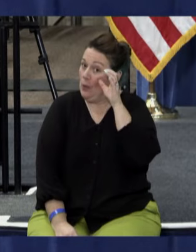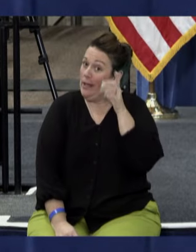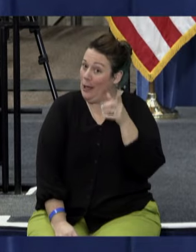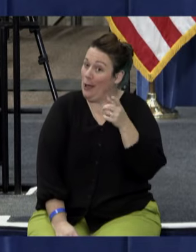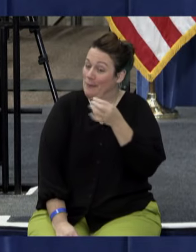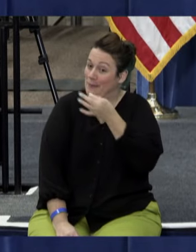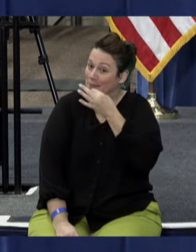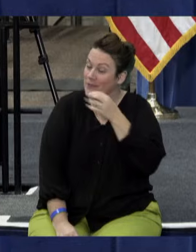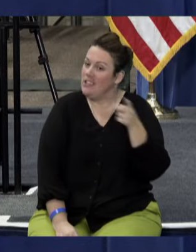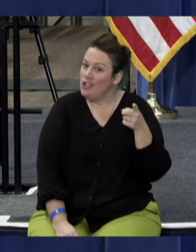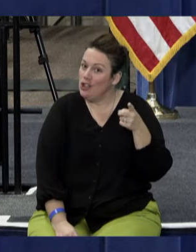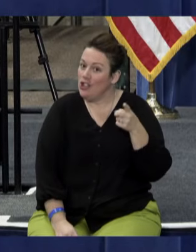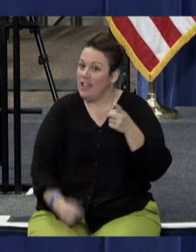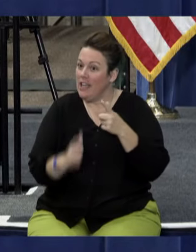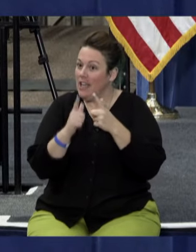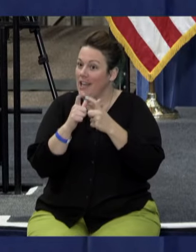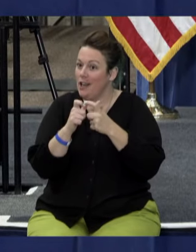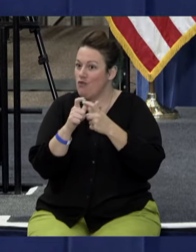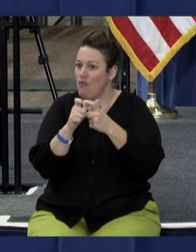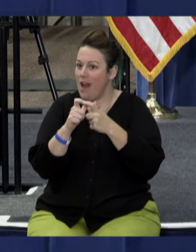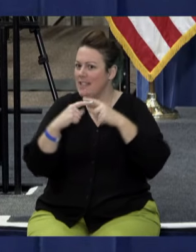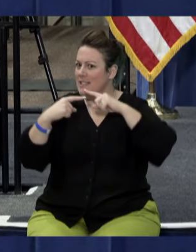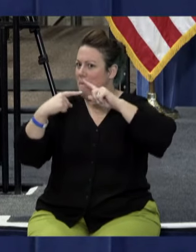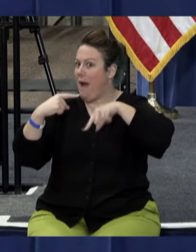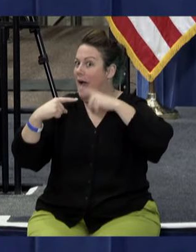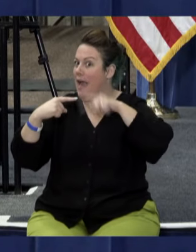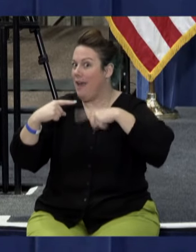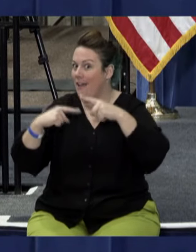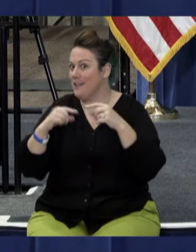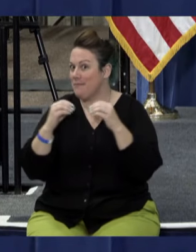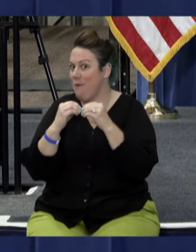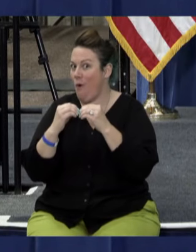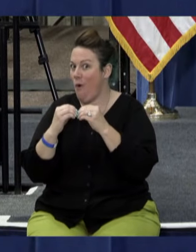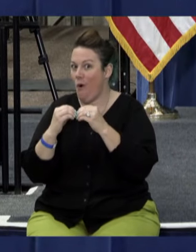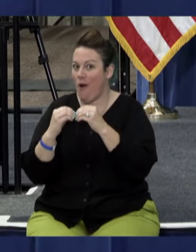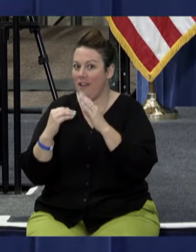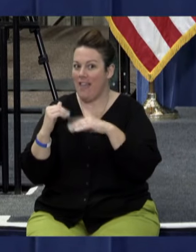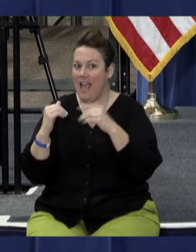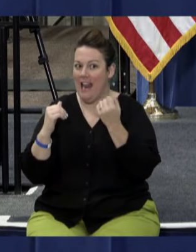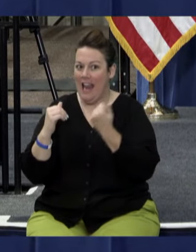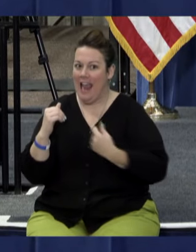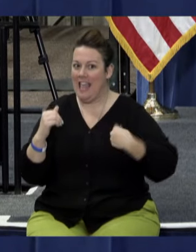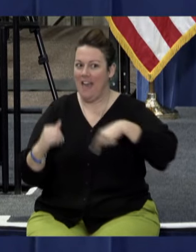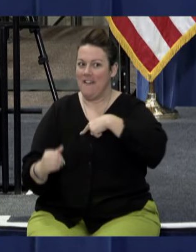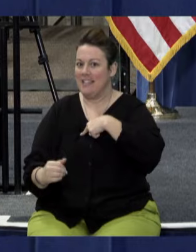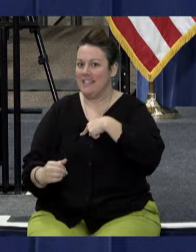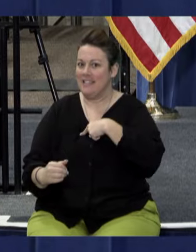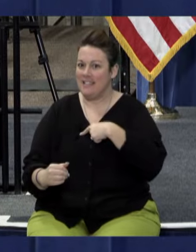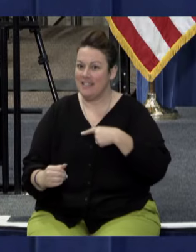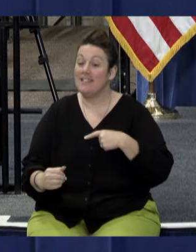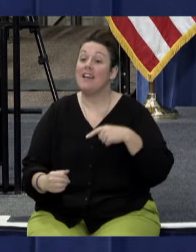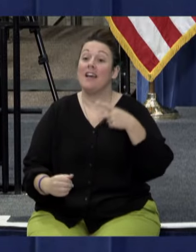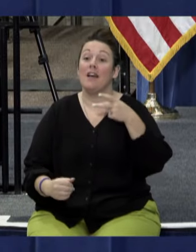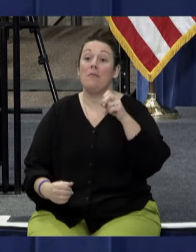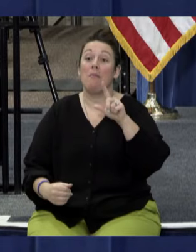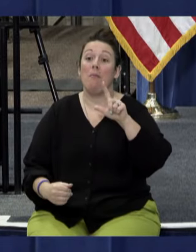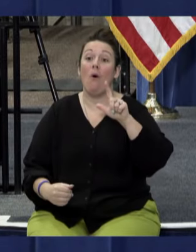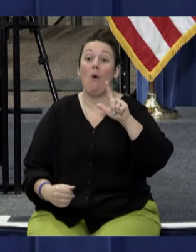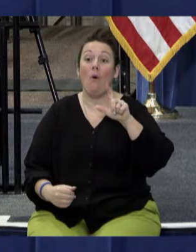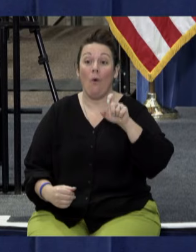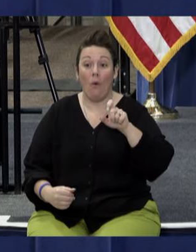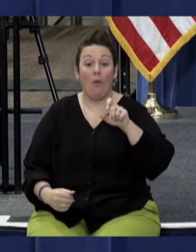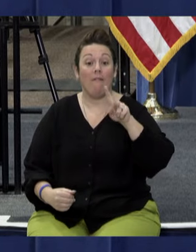runs miles beyond any of us, miles to go before she sleeps. A pole vaulter, a runner, marathon,